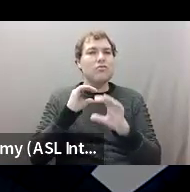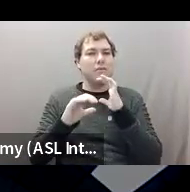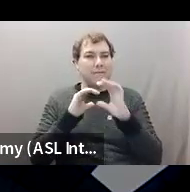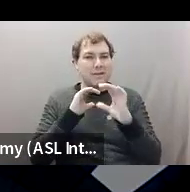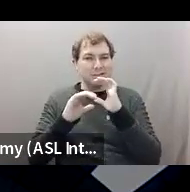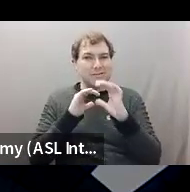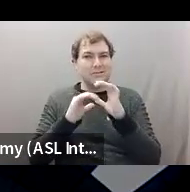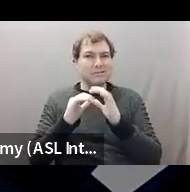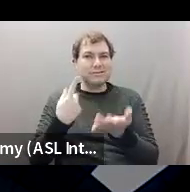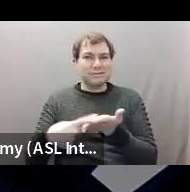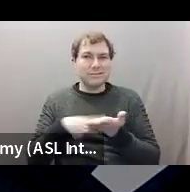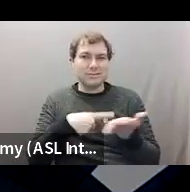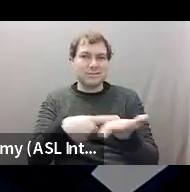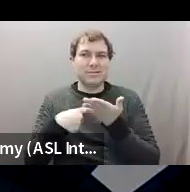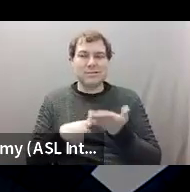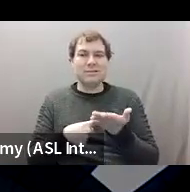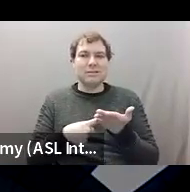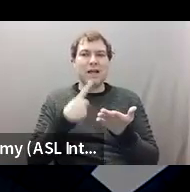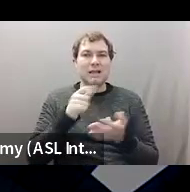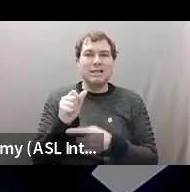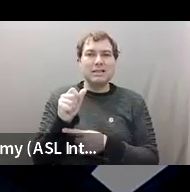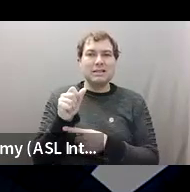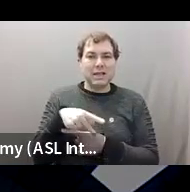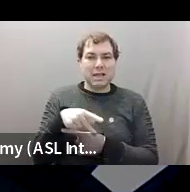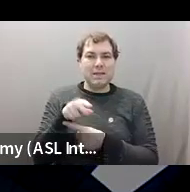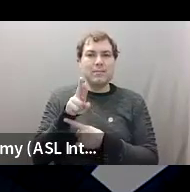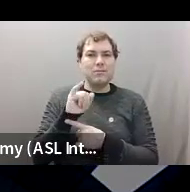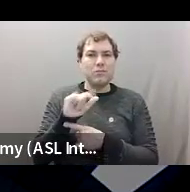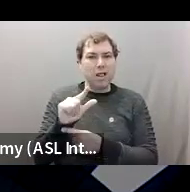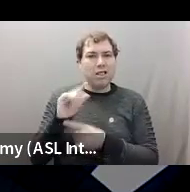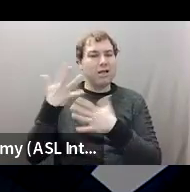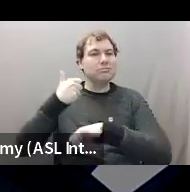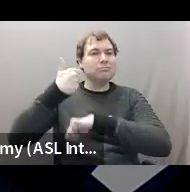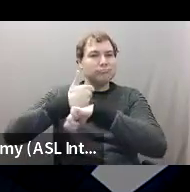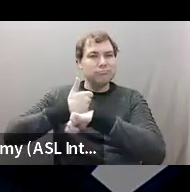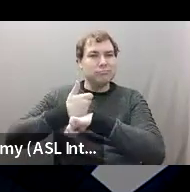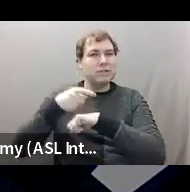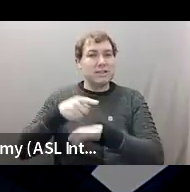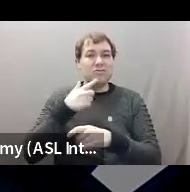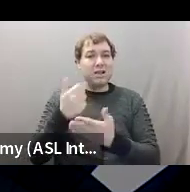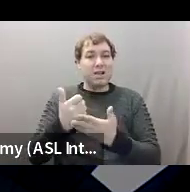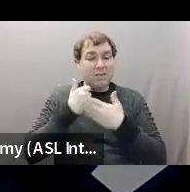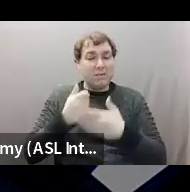Linda Pogue: Discussions as as April has organized this one right now. Linda Pogue: It's very helpful, isn't it, to hear other people talking?